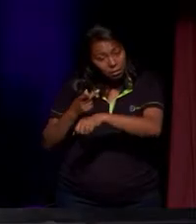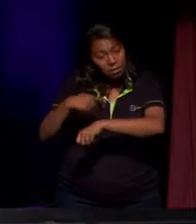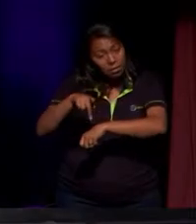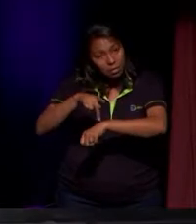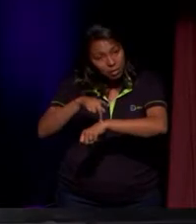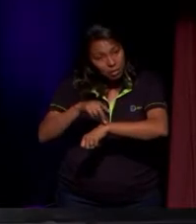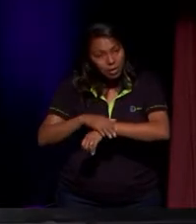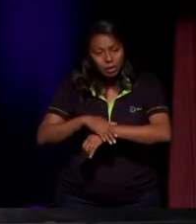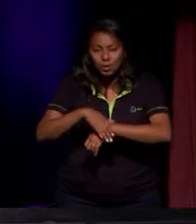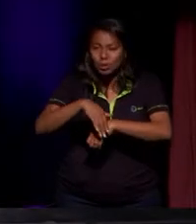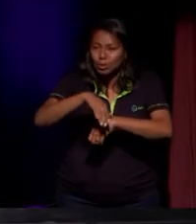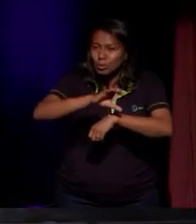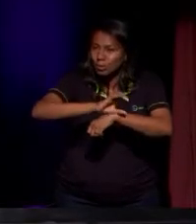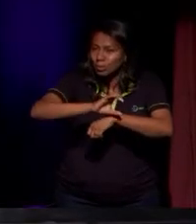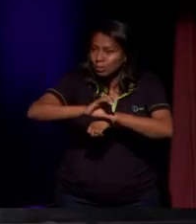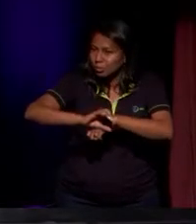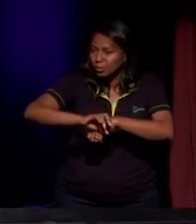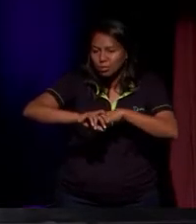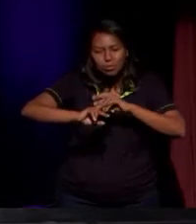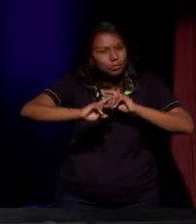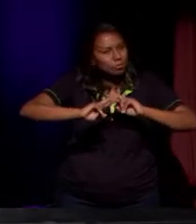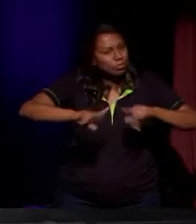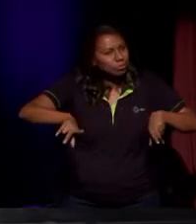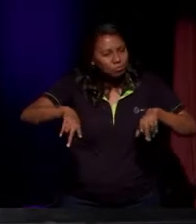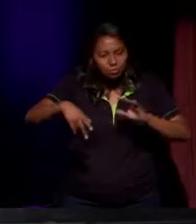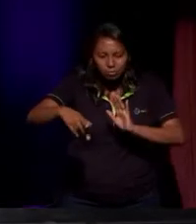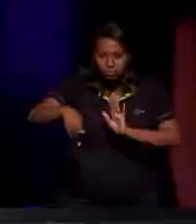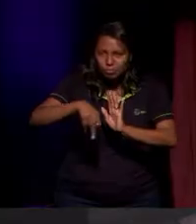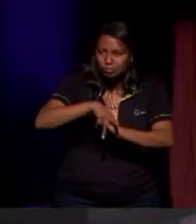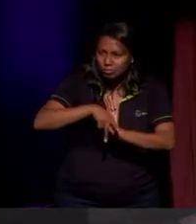totally isolated and proper, is another State,